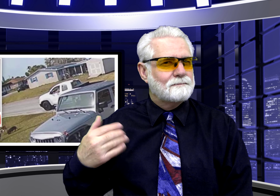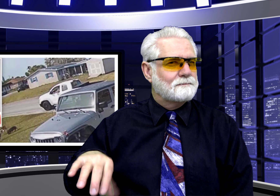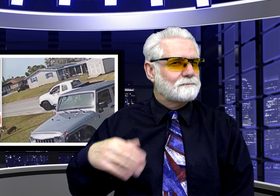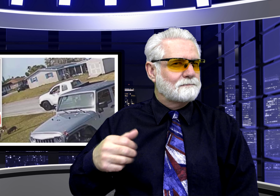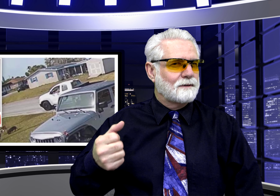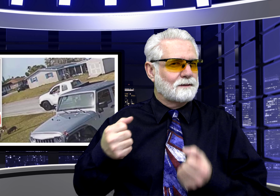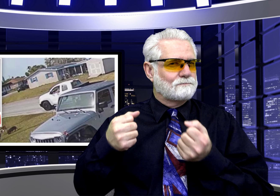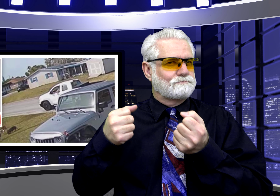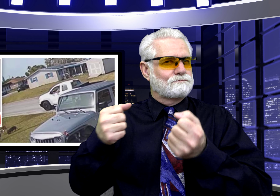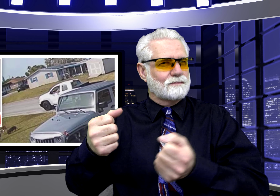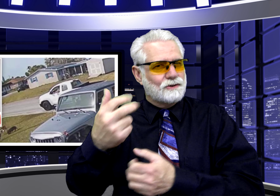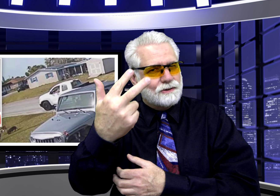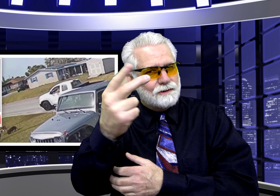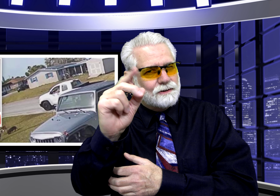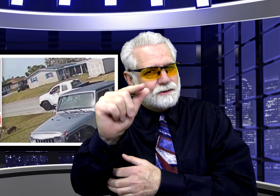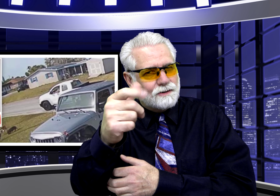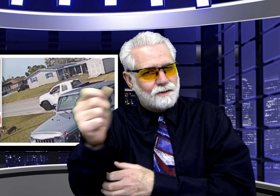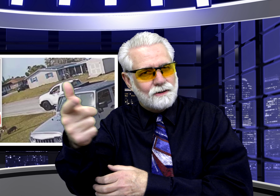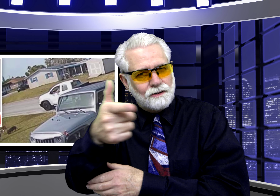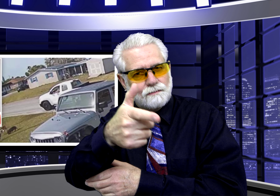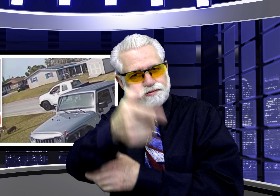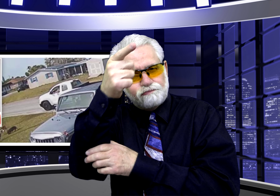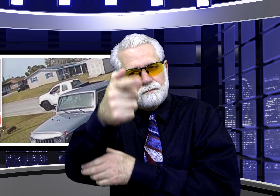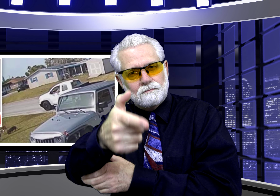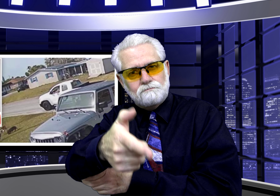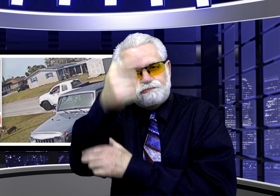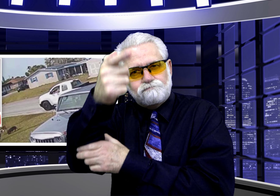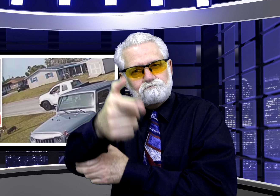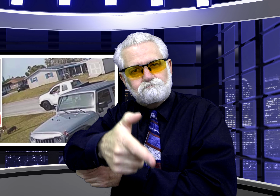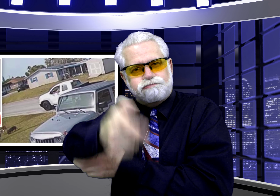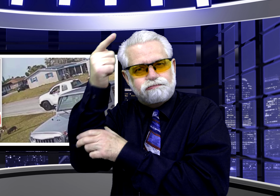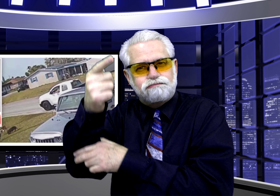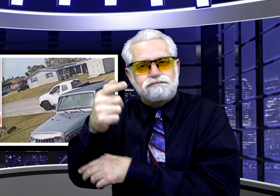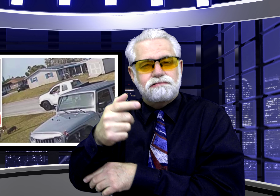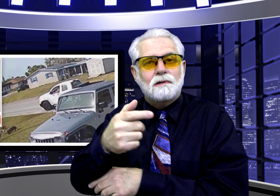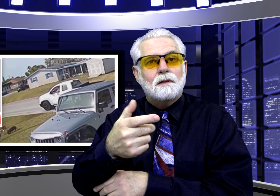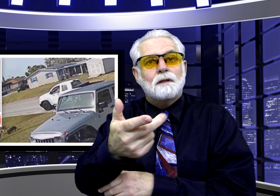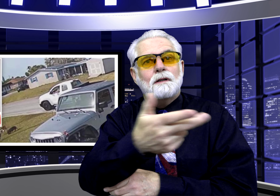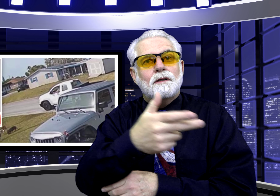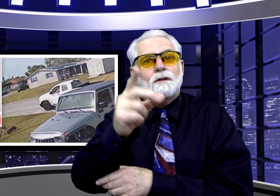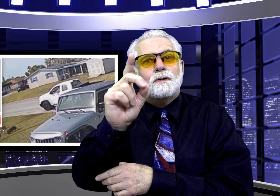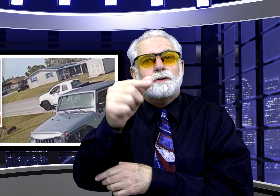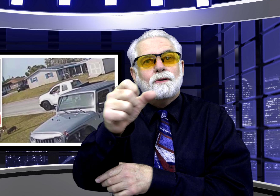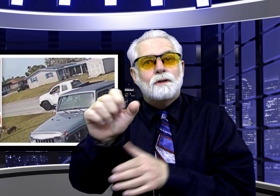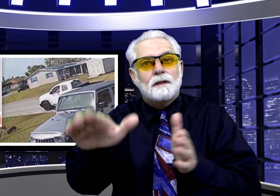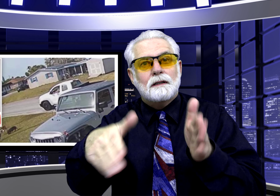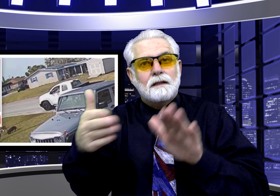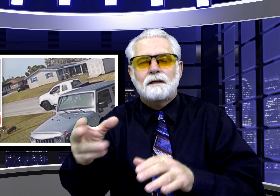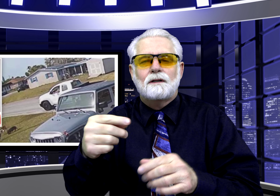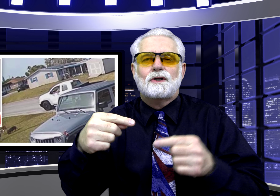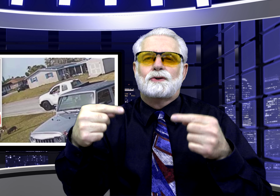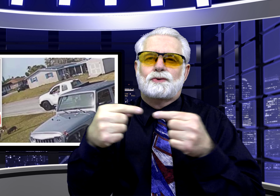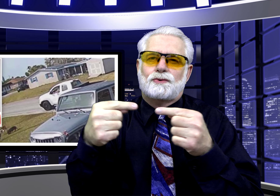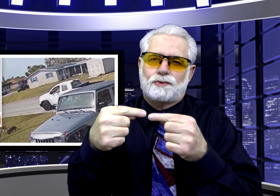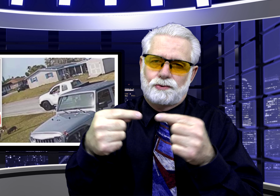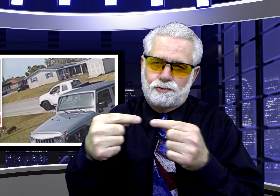Wow he was driving and shot 3 dogs. Did the dogs die?